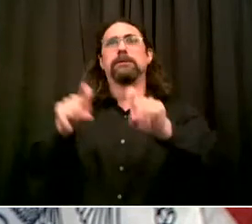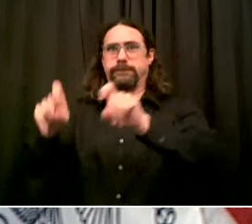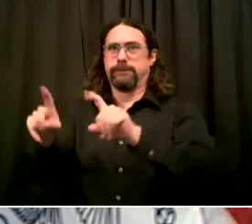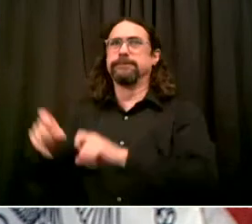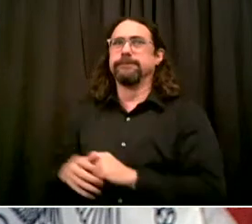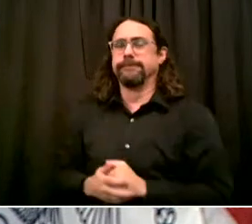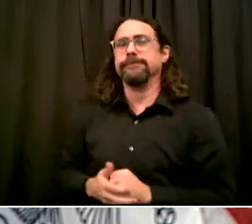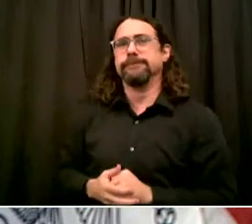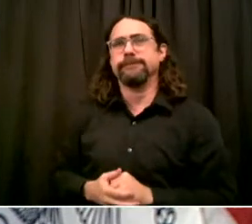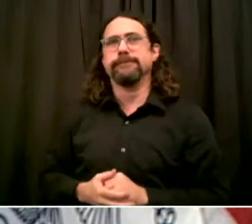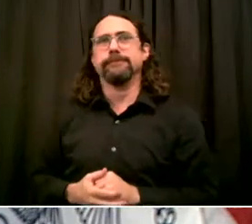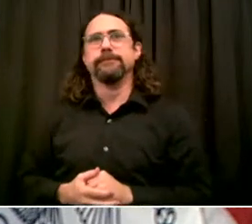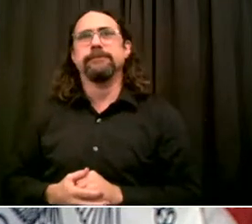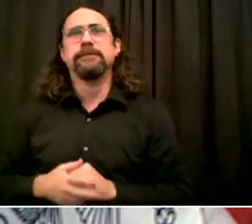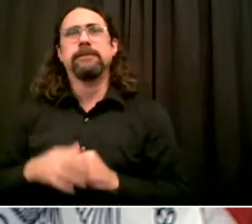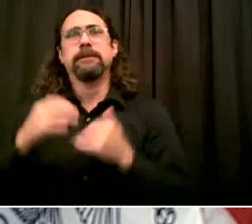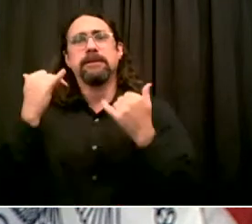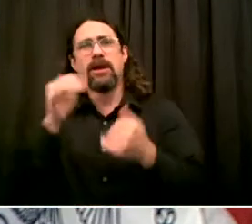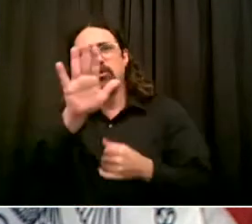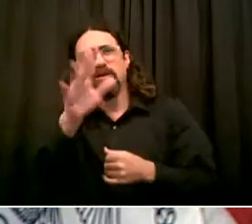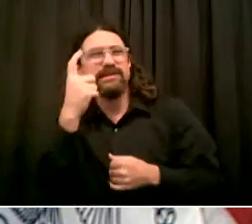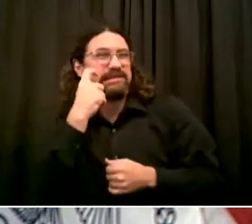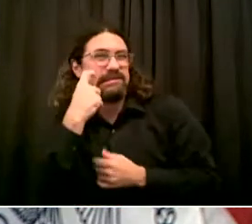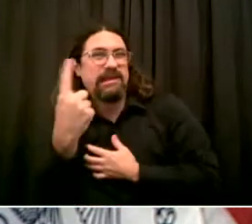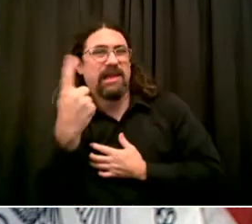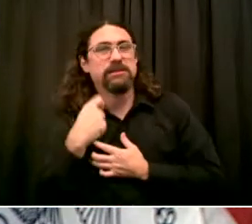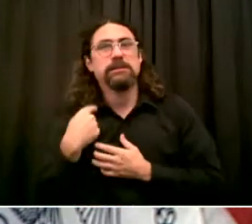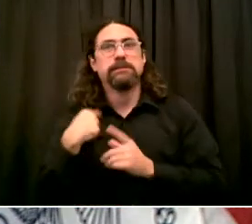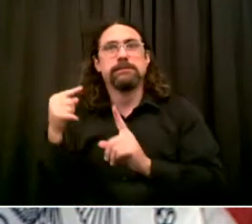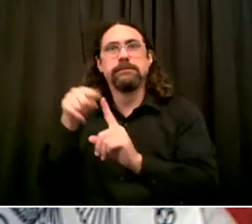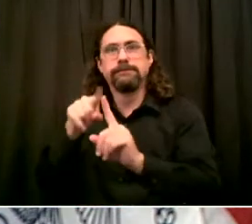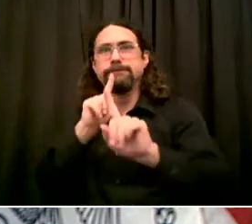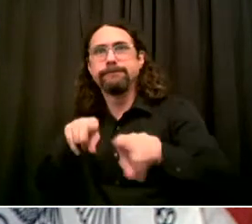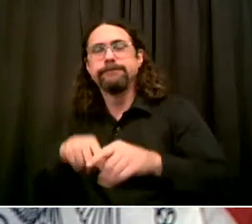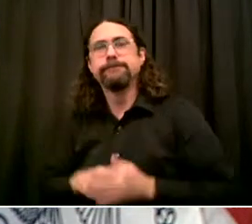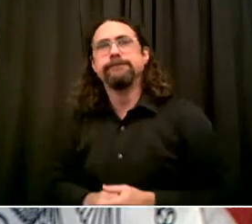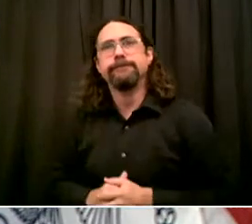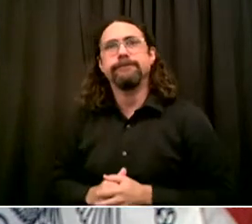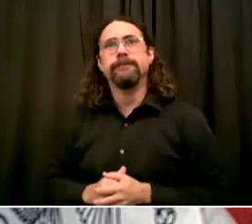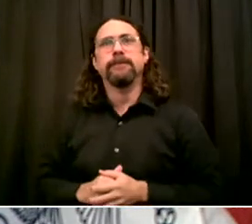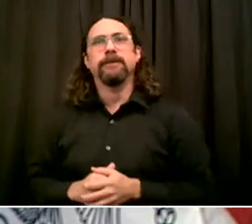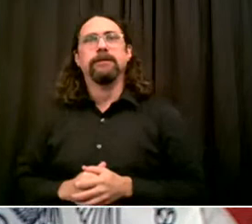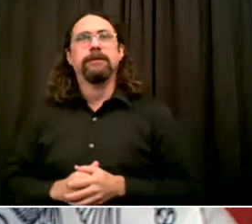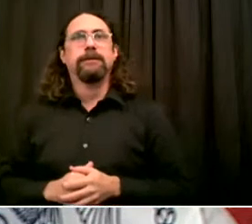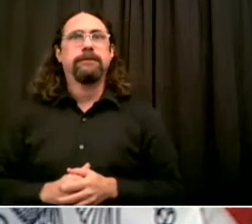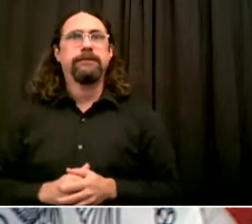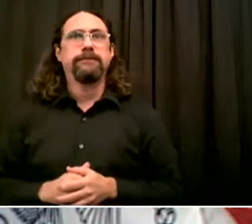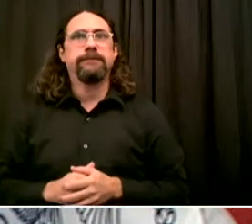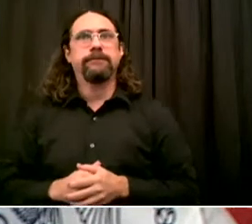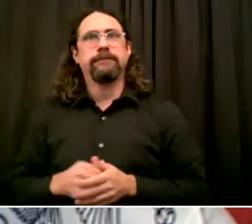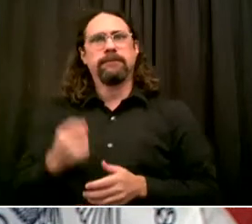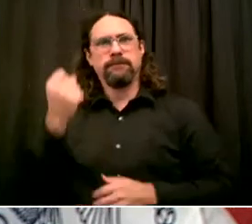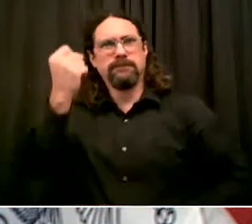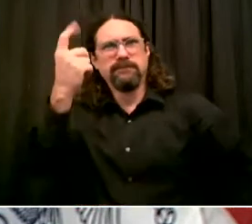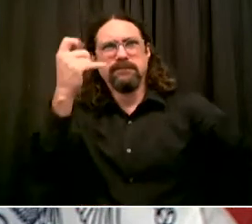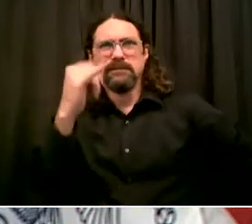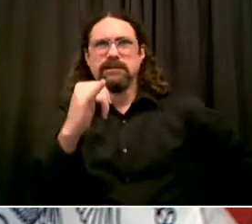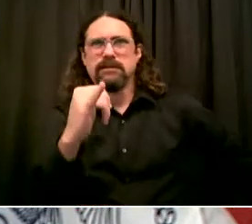ERPSOSOANL LYRIC IT IS PAINFUL. WE REALLY -- AN THIS IIS WHYHY I A IT TO ALL W NE YORKER BUT I'M FEELING IT MYSELF.